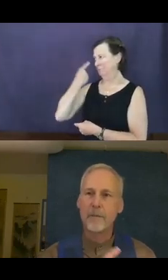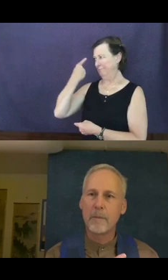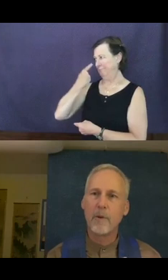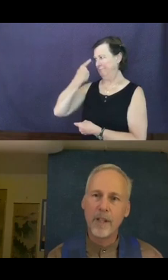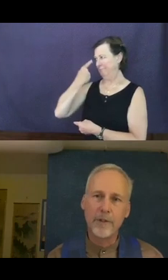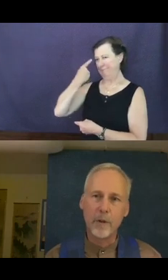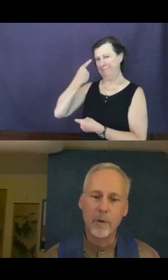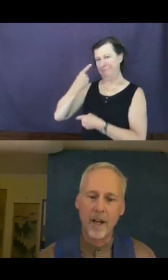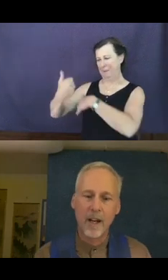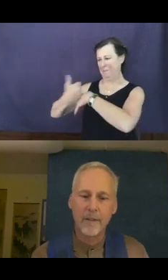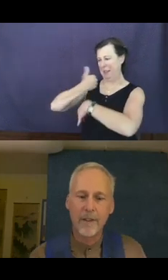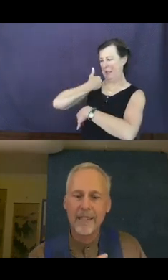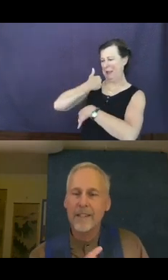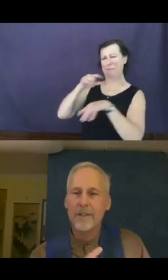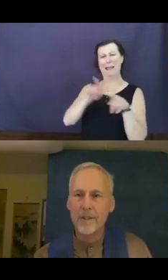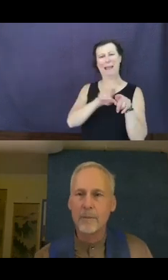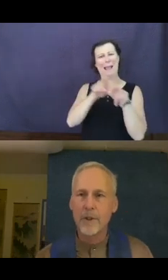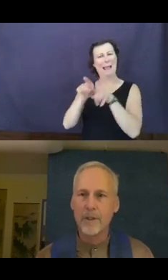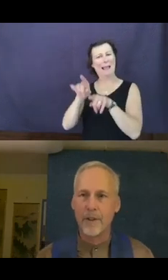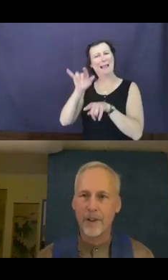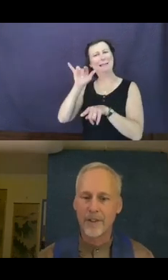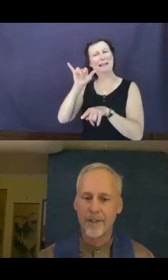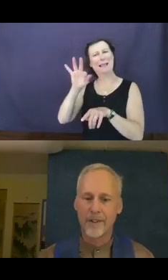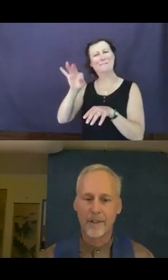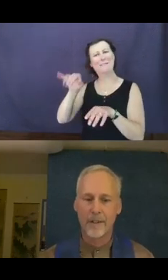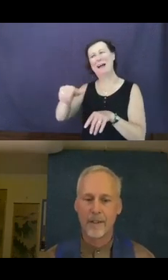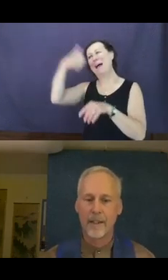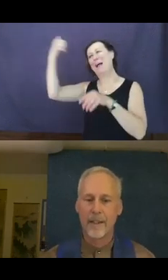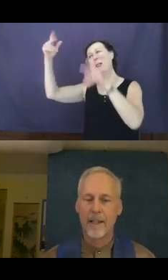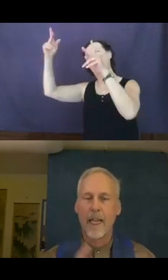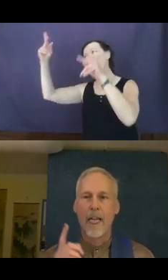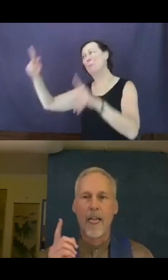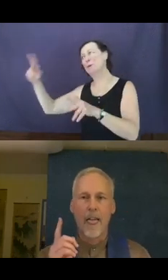the point of view of an innocent observer.